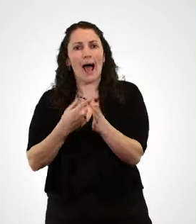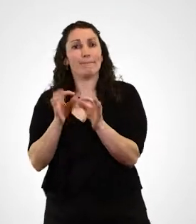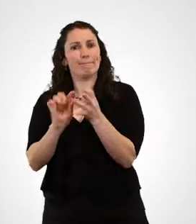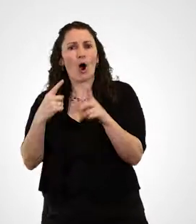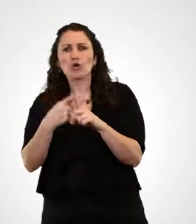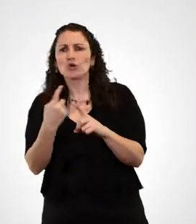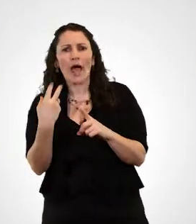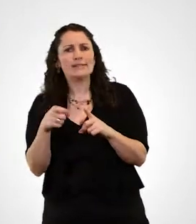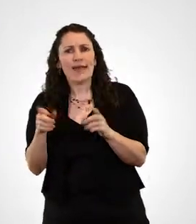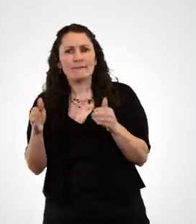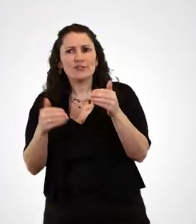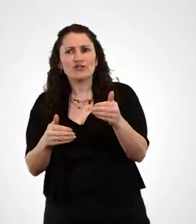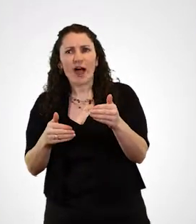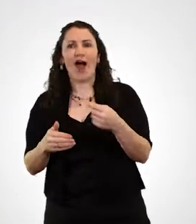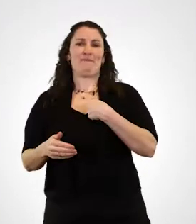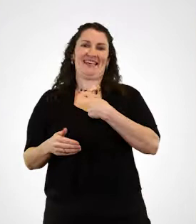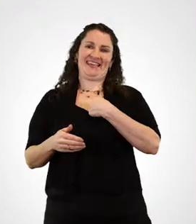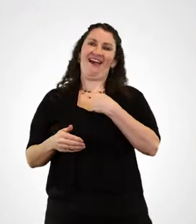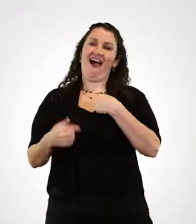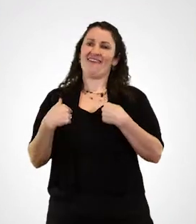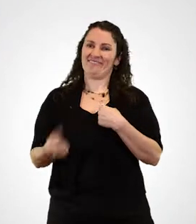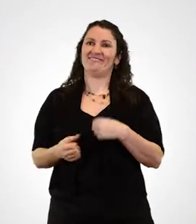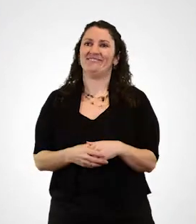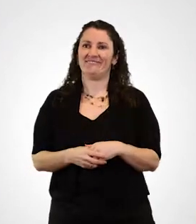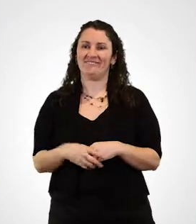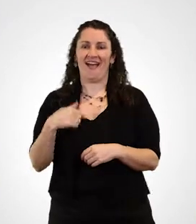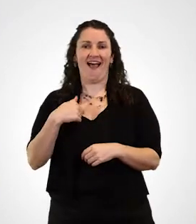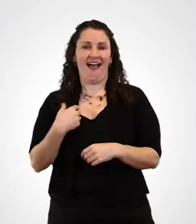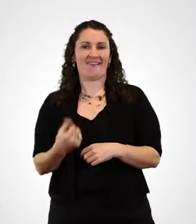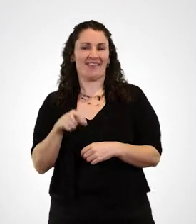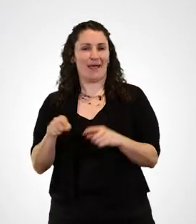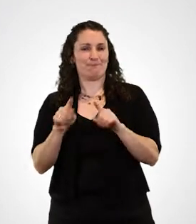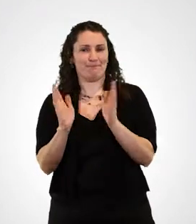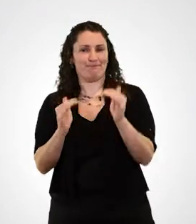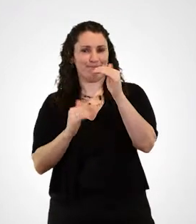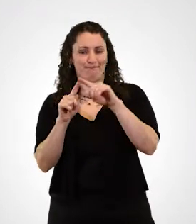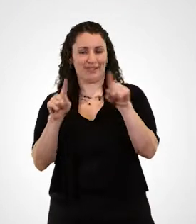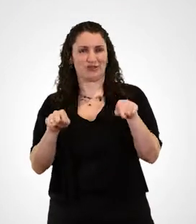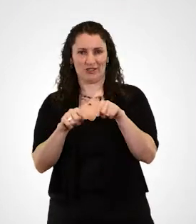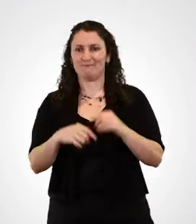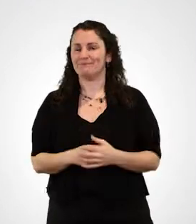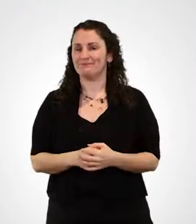Me, I have that picture. I have that picture. Okay.